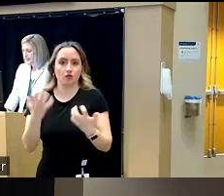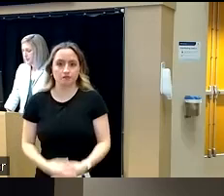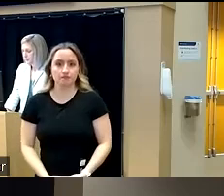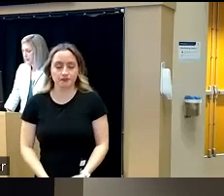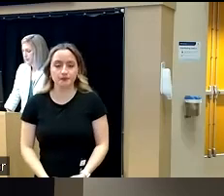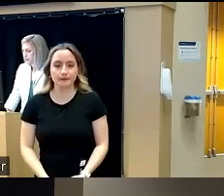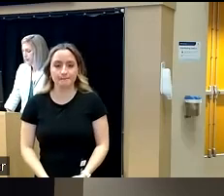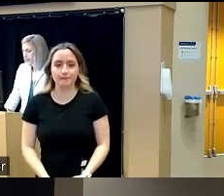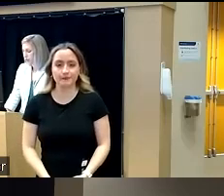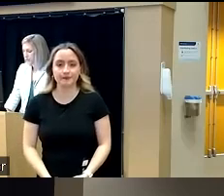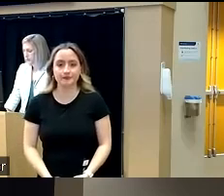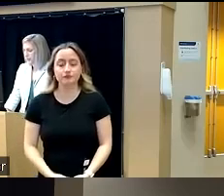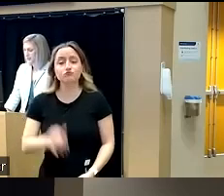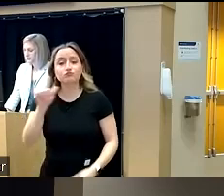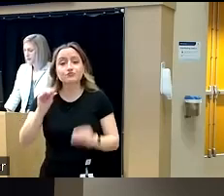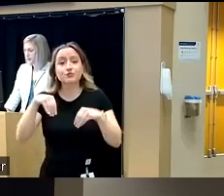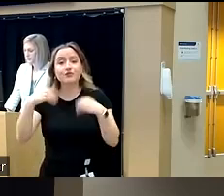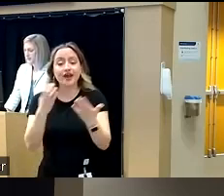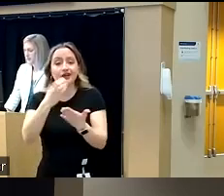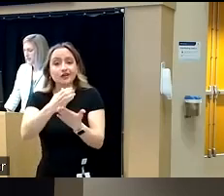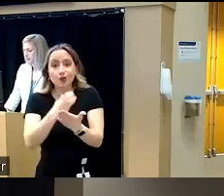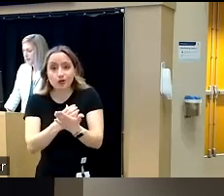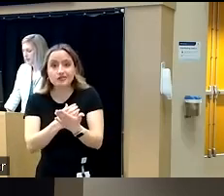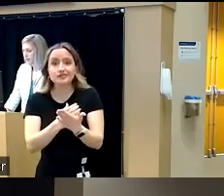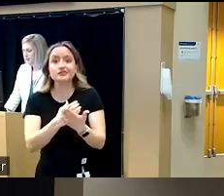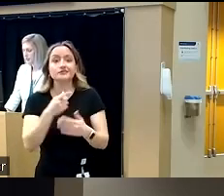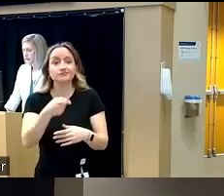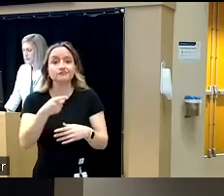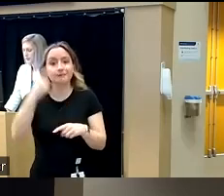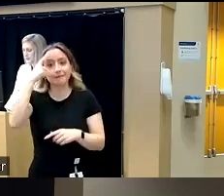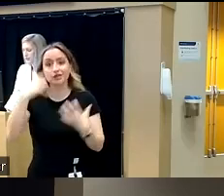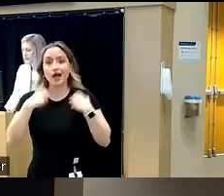similarly providing coursework and experience attending to mental health concerns and the